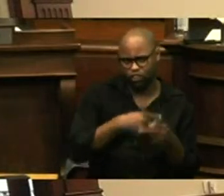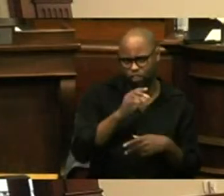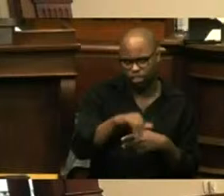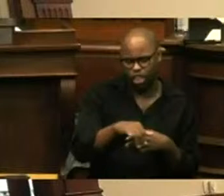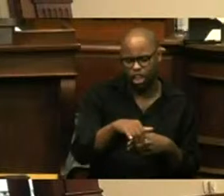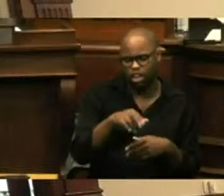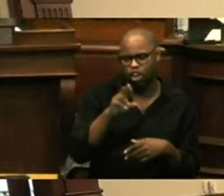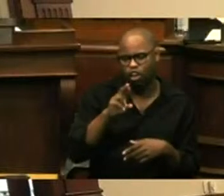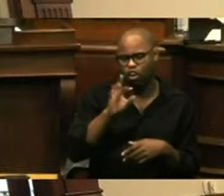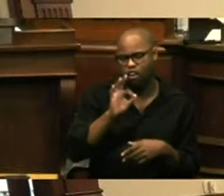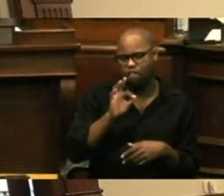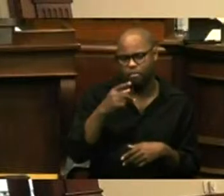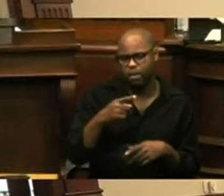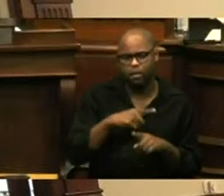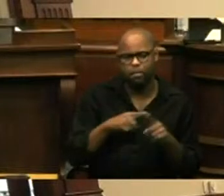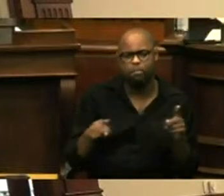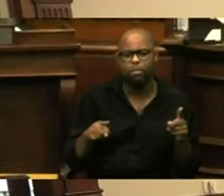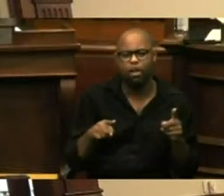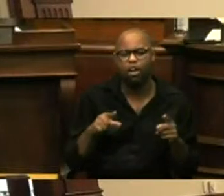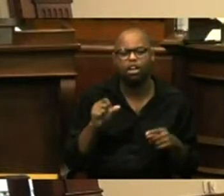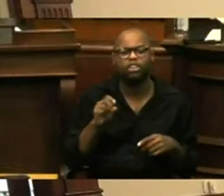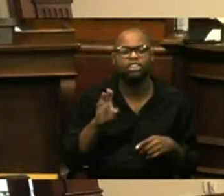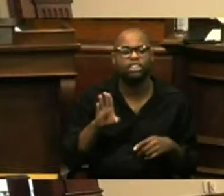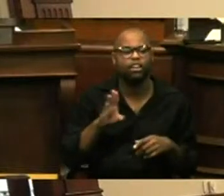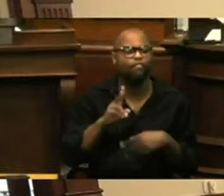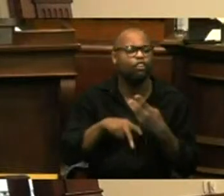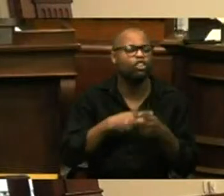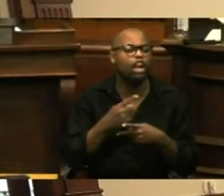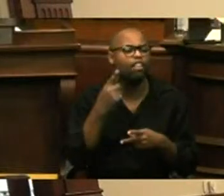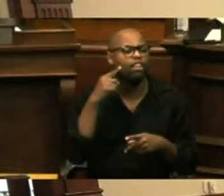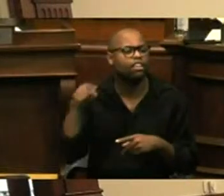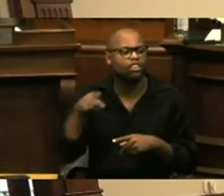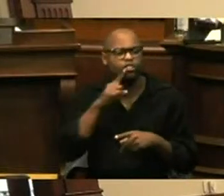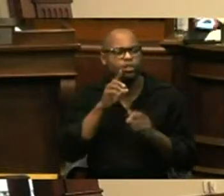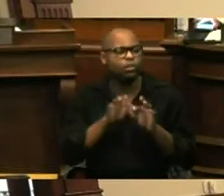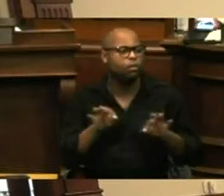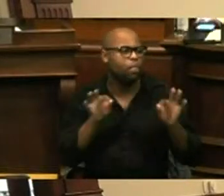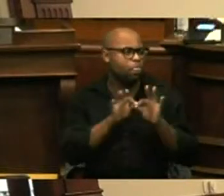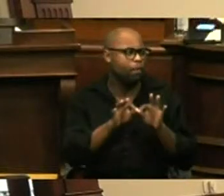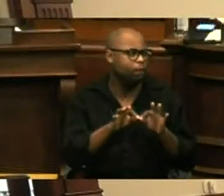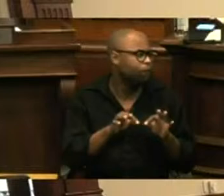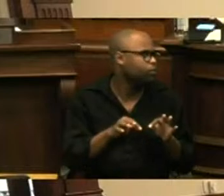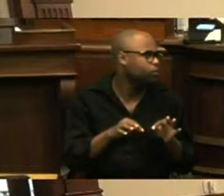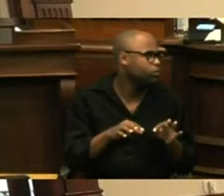a copy. Can we get a copy of some version of that. I'm not asking for their whole RFP, but